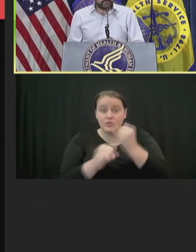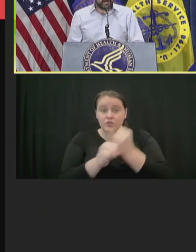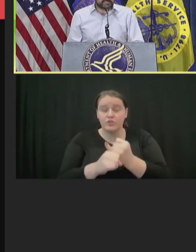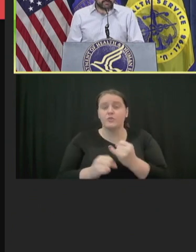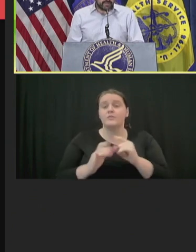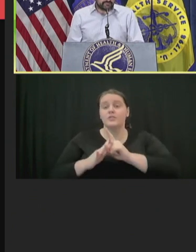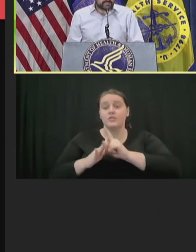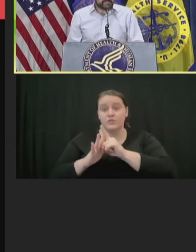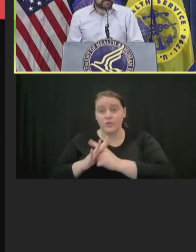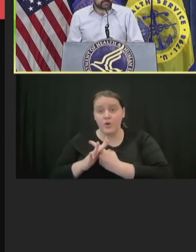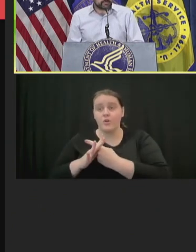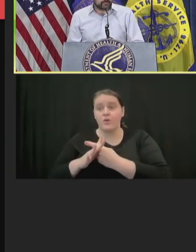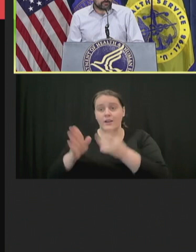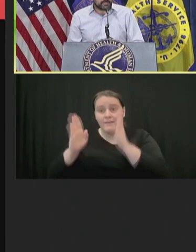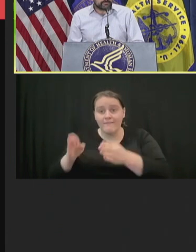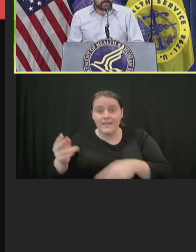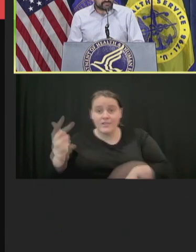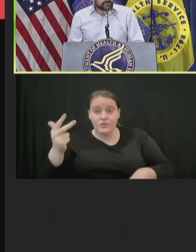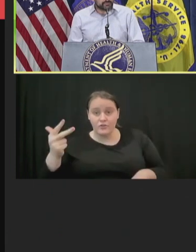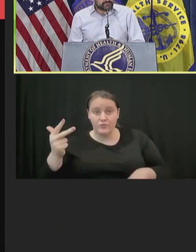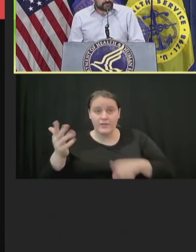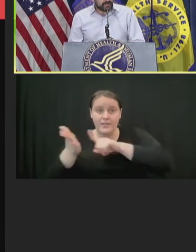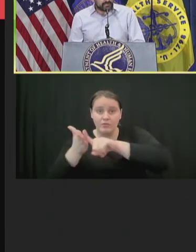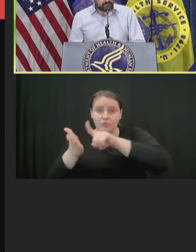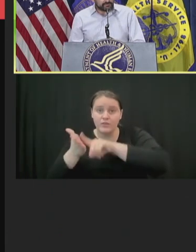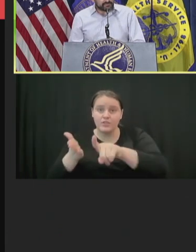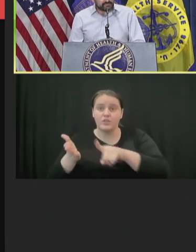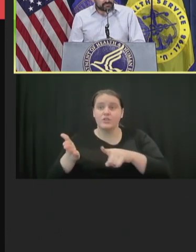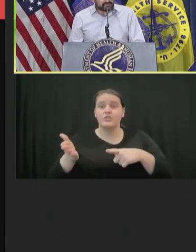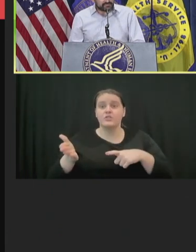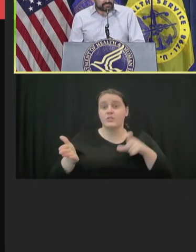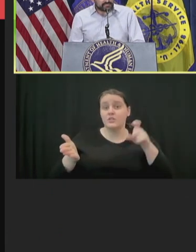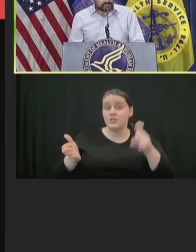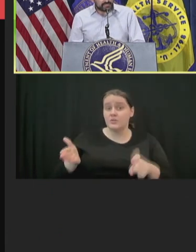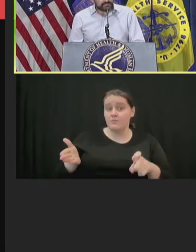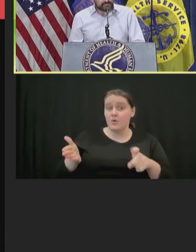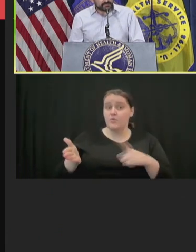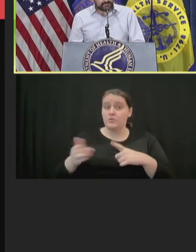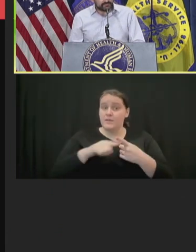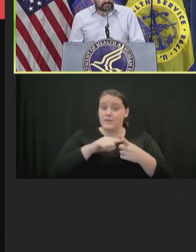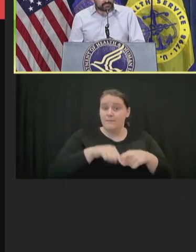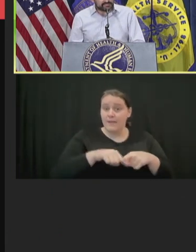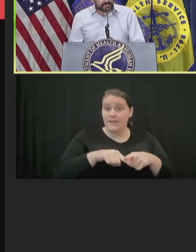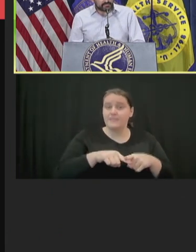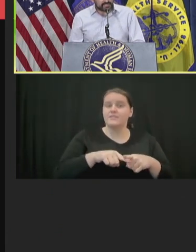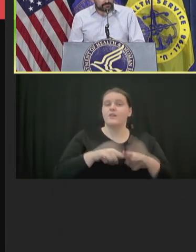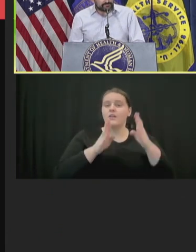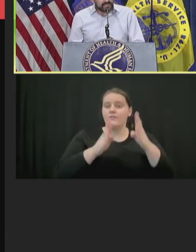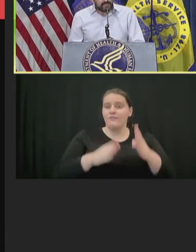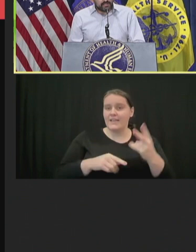positive efficacy signal in a phase 2B trial that was conducted in Kenya, South Africa and Zambia.